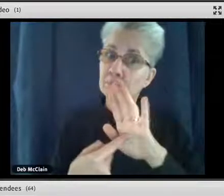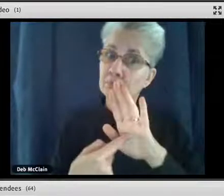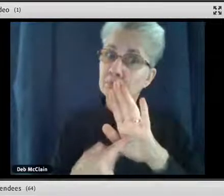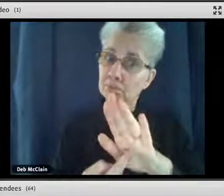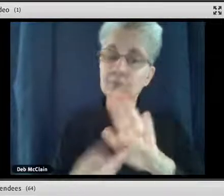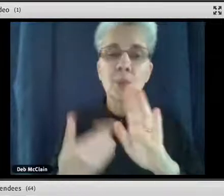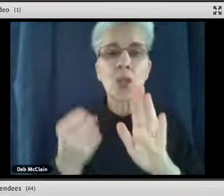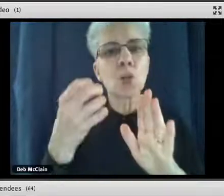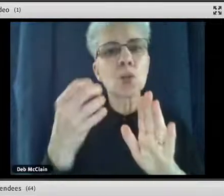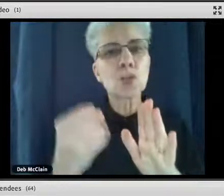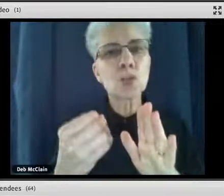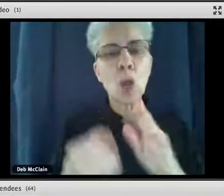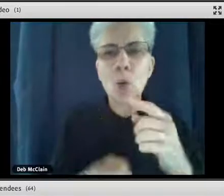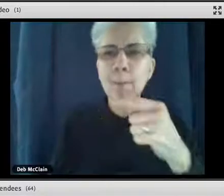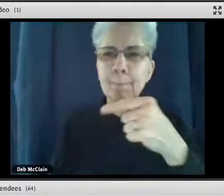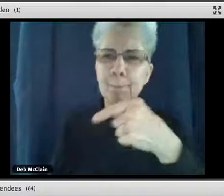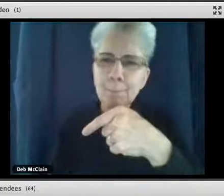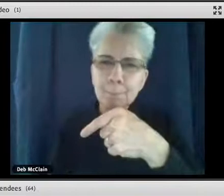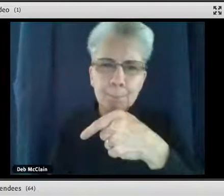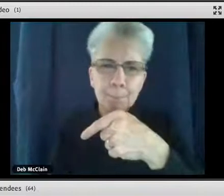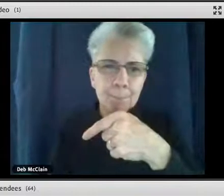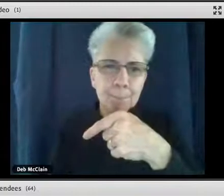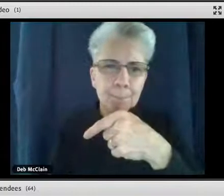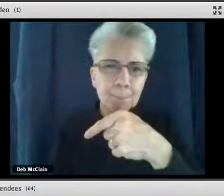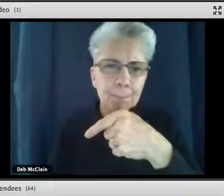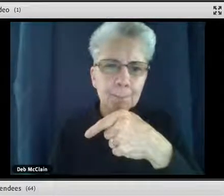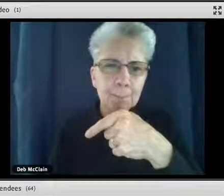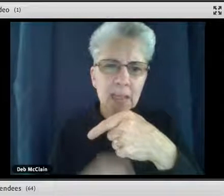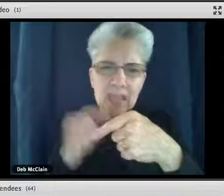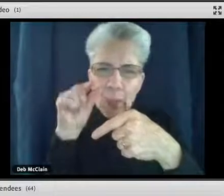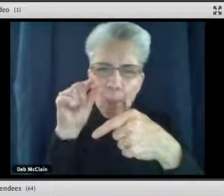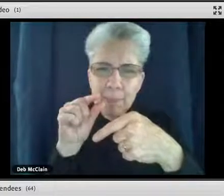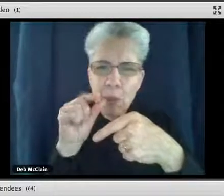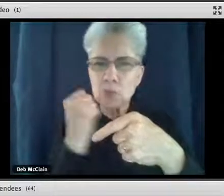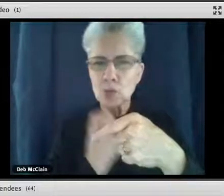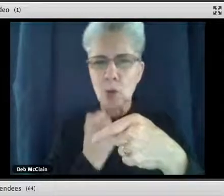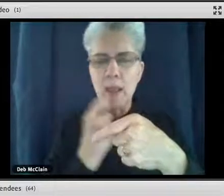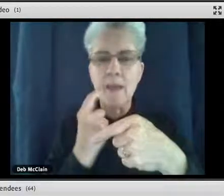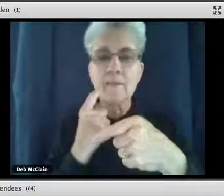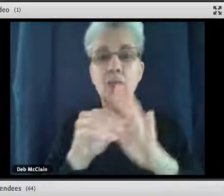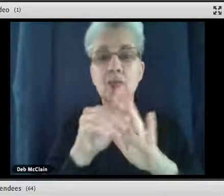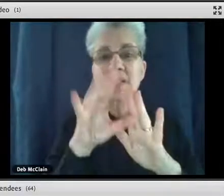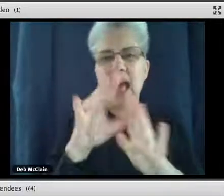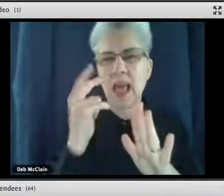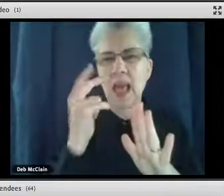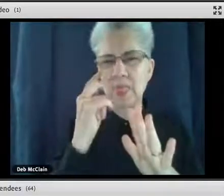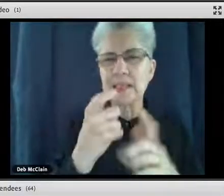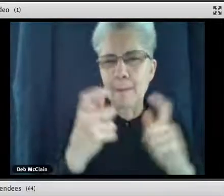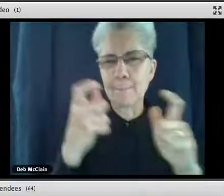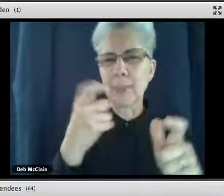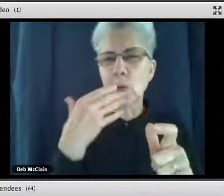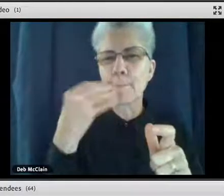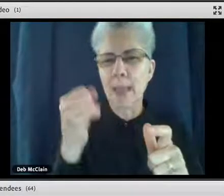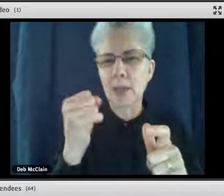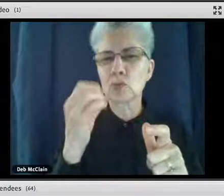So you can see here, if you look kind of closely. Sorry. It's kind of small. But actually, I have another slide where you can see this a little bit better,